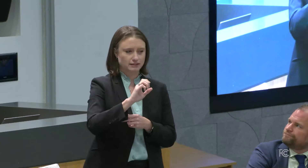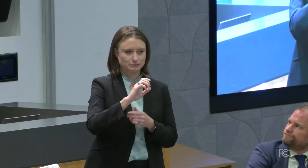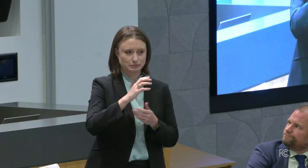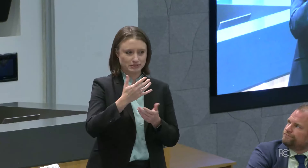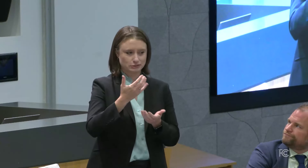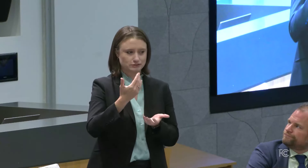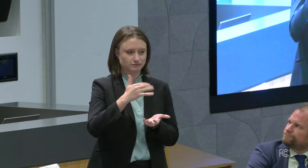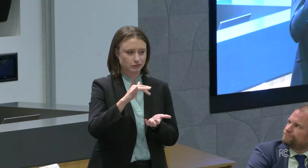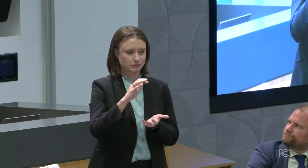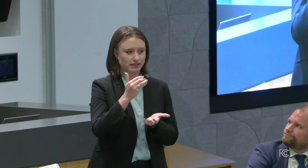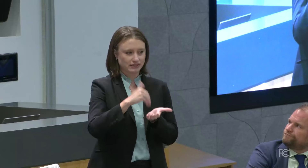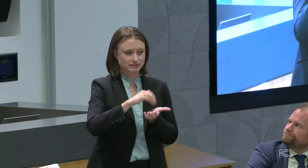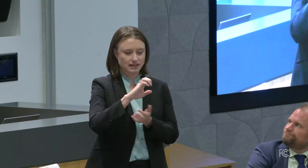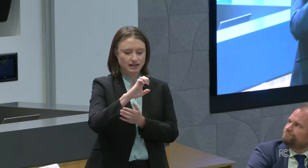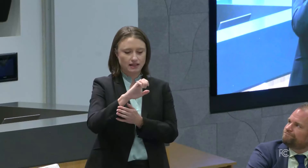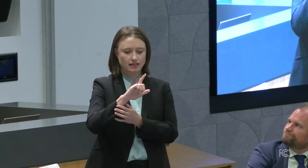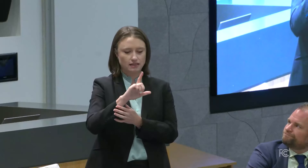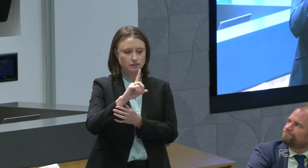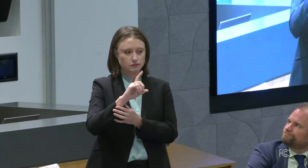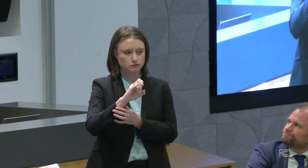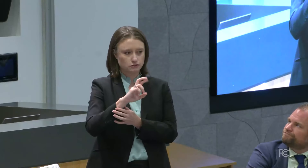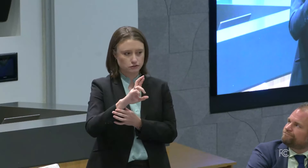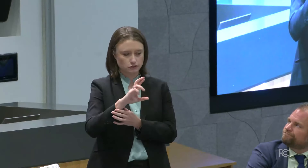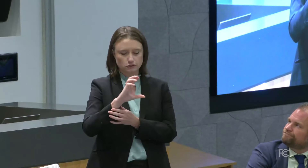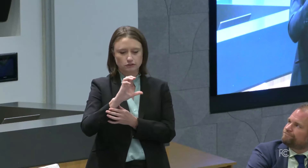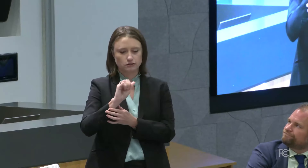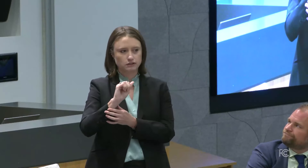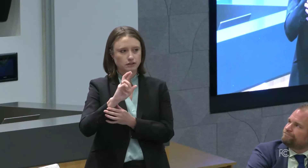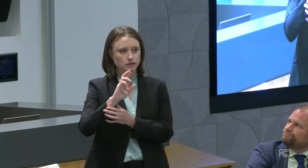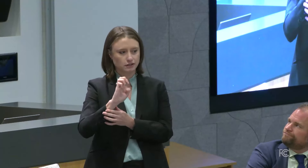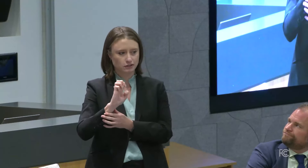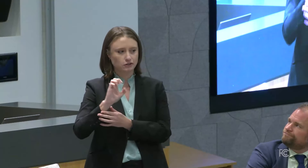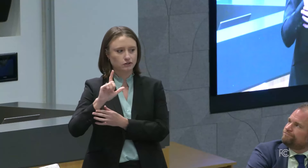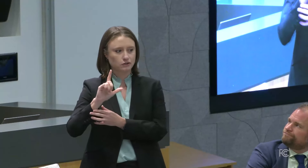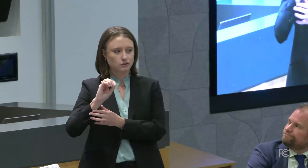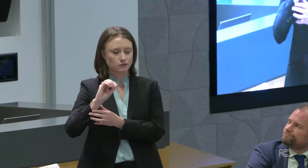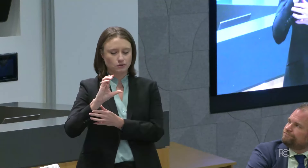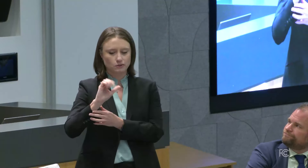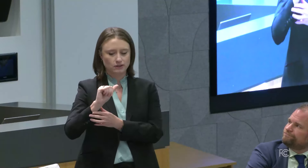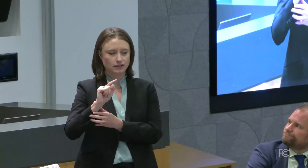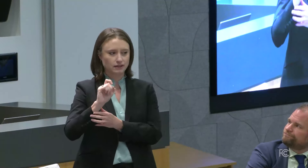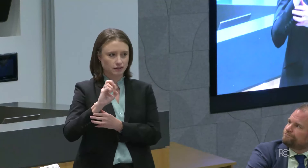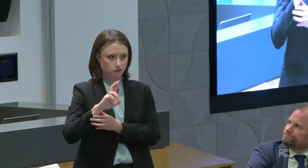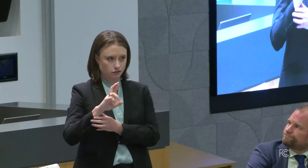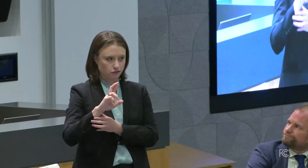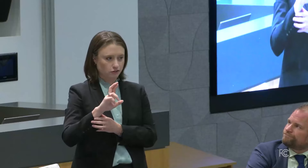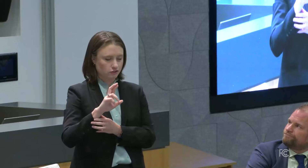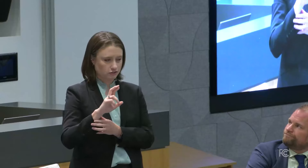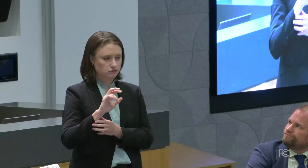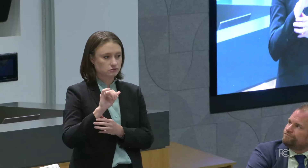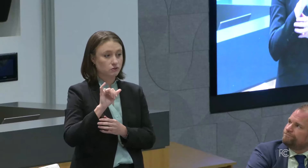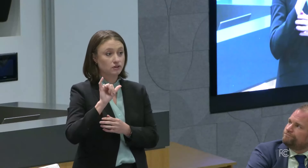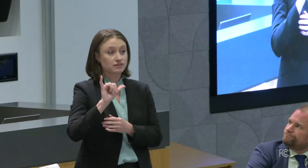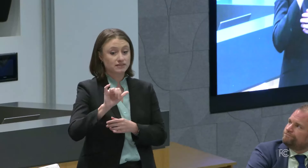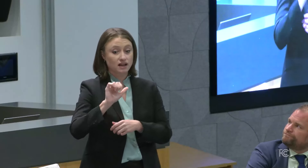HOTLINE IN PLACE CALLED THE ELDERCARE LOCATOR. MAYBE I SHOULD FINGERSPELL